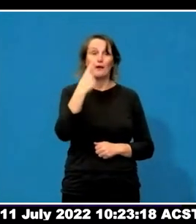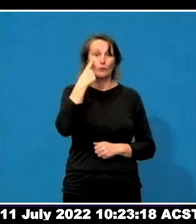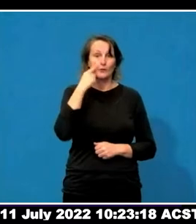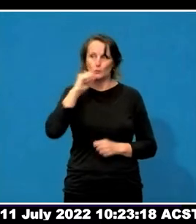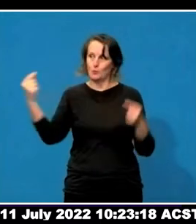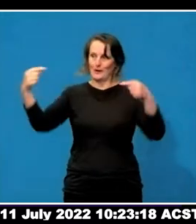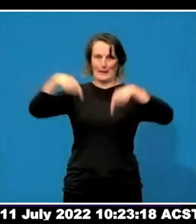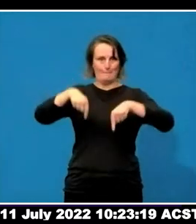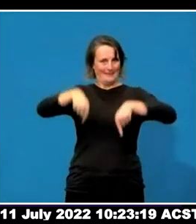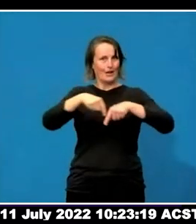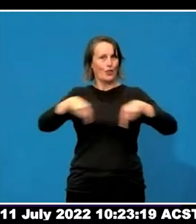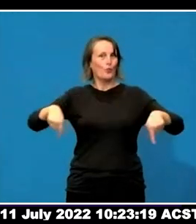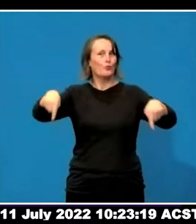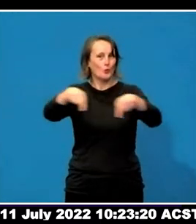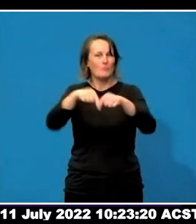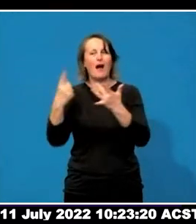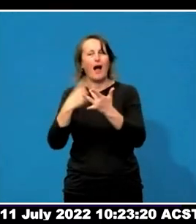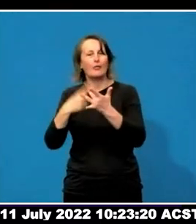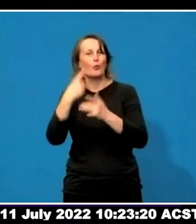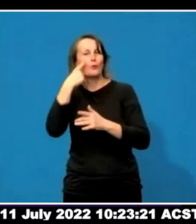Of the 27 witnesses, 19 are First Nations people.